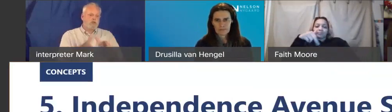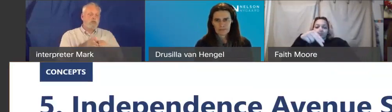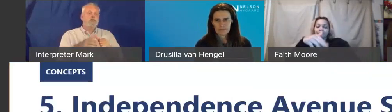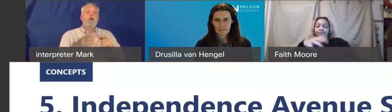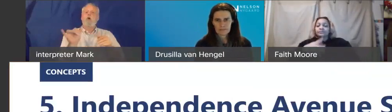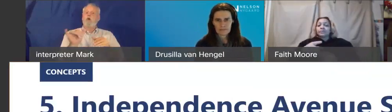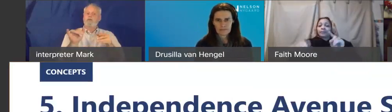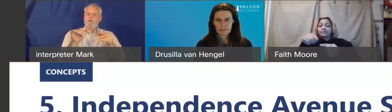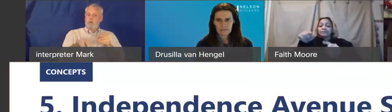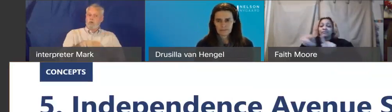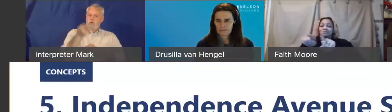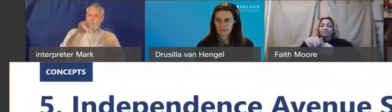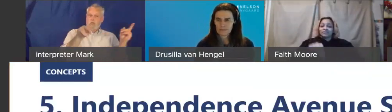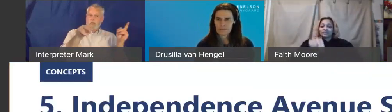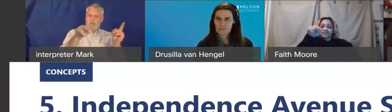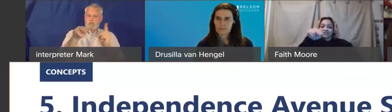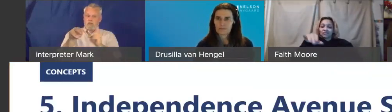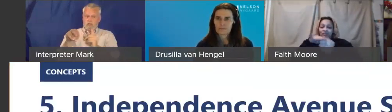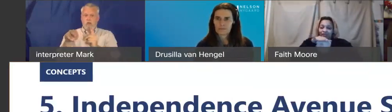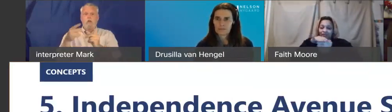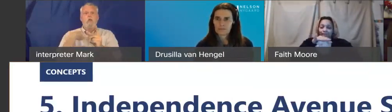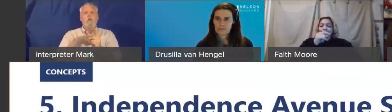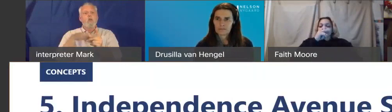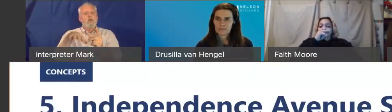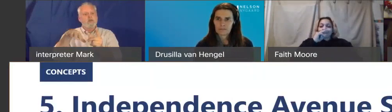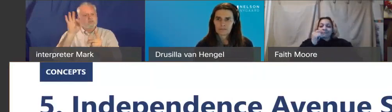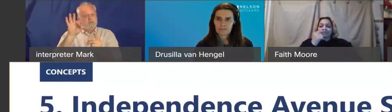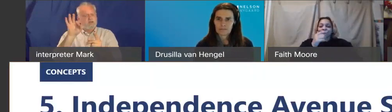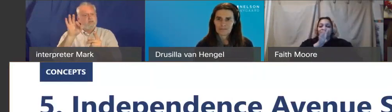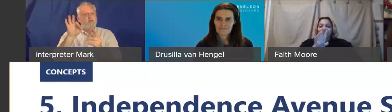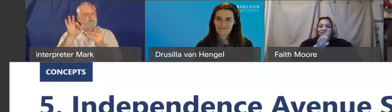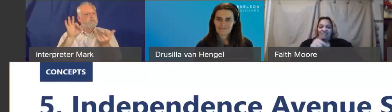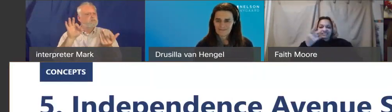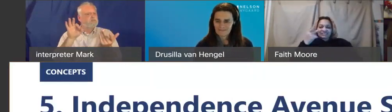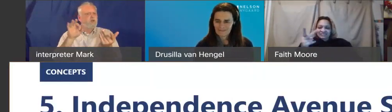Um, there's an issue we've discovered thanks to the funky shape of this intersection.